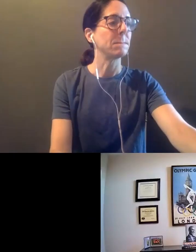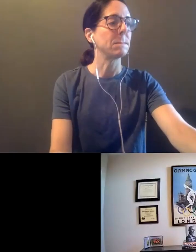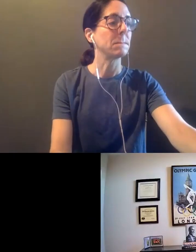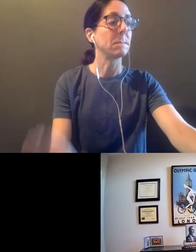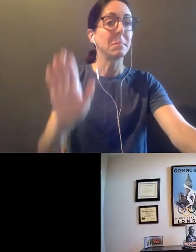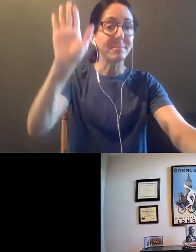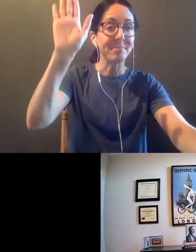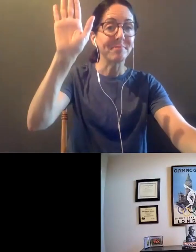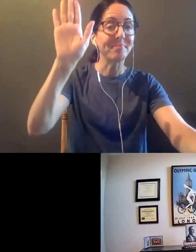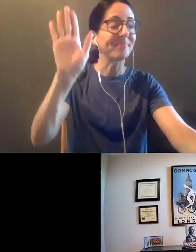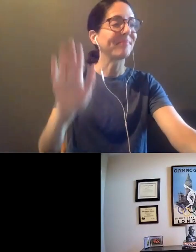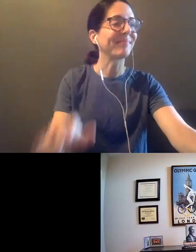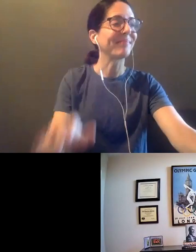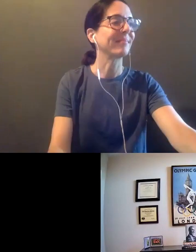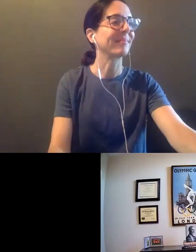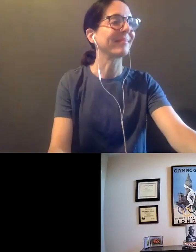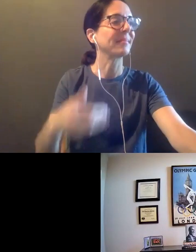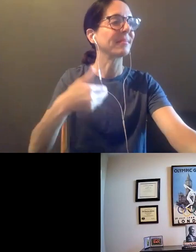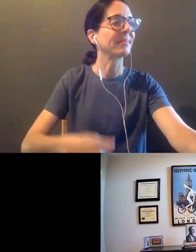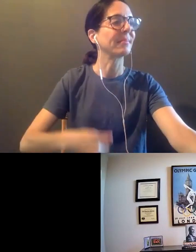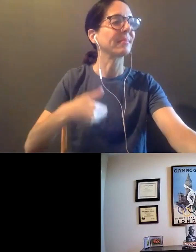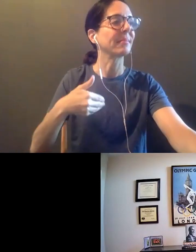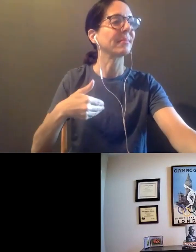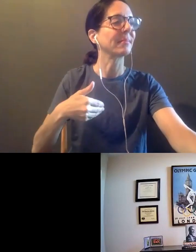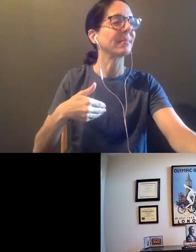My name is Francis Garwe.